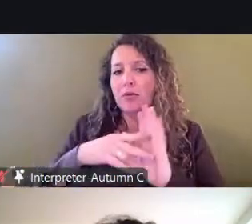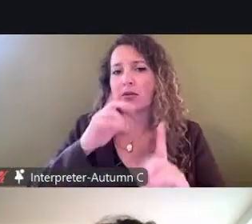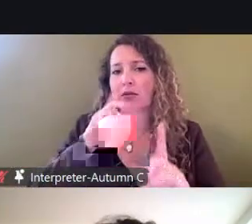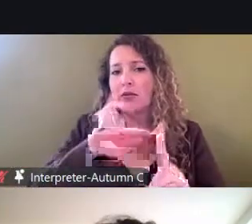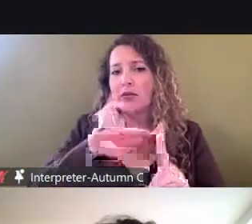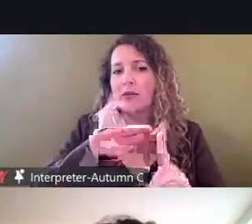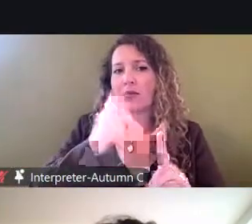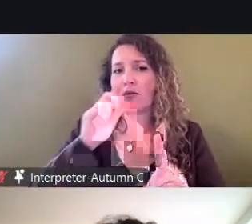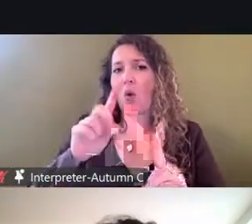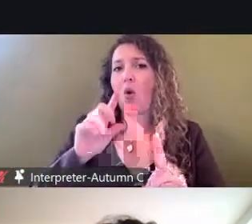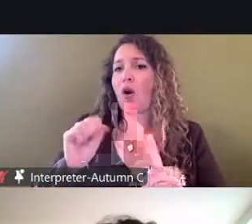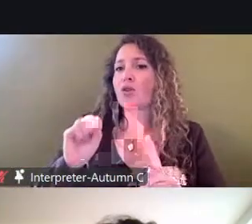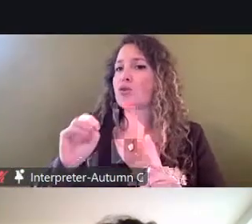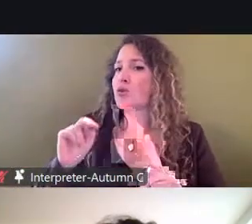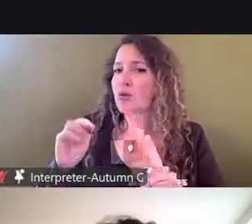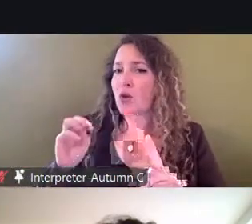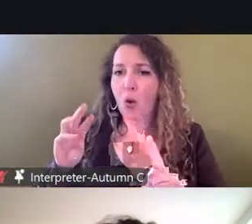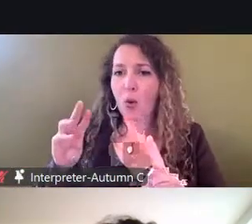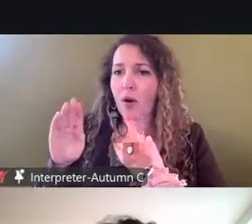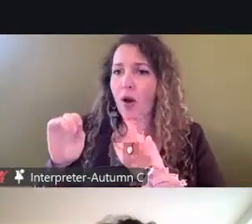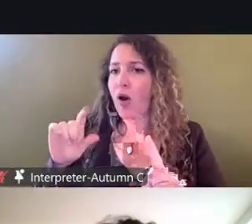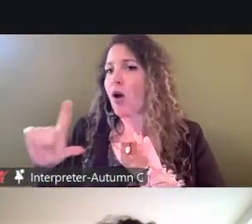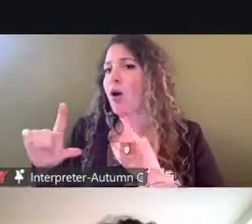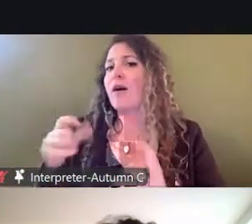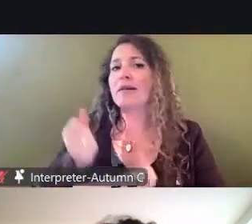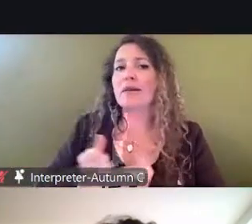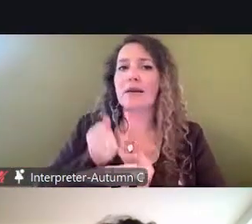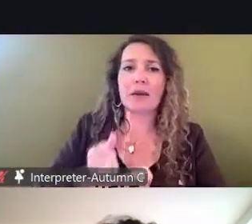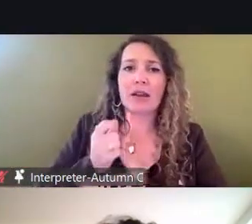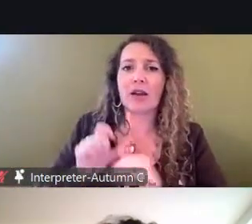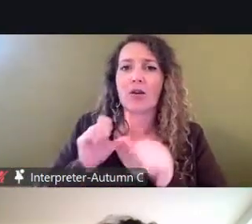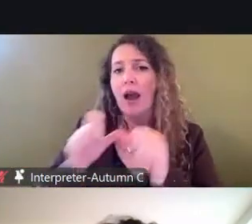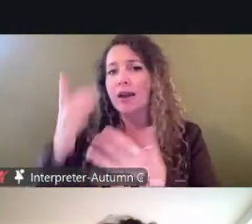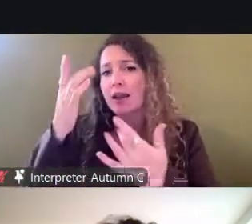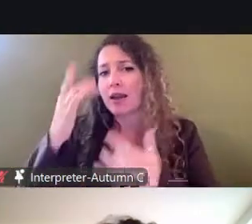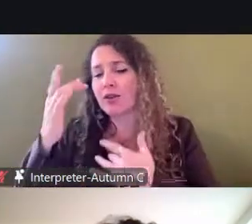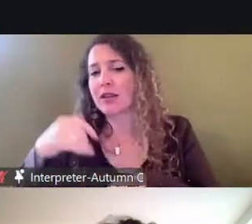sampling. So chronic illness and GSM affinity groups and 45